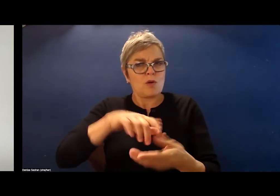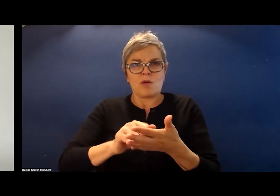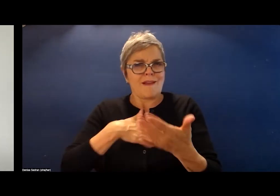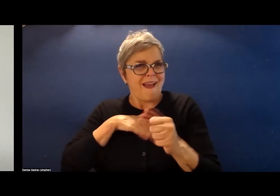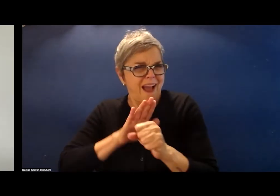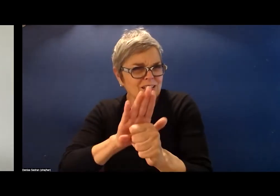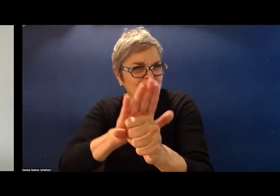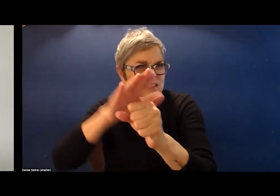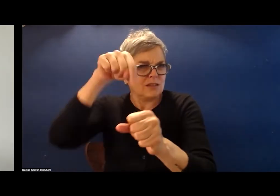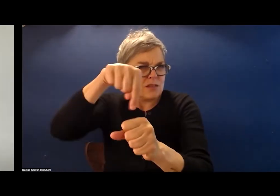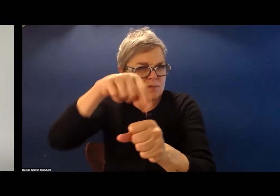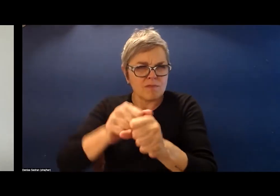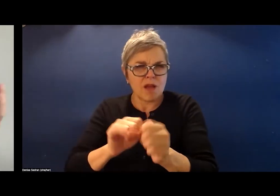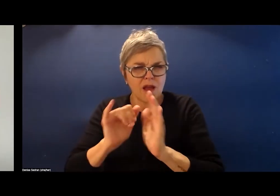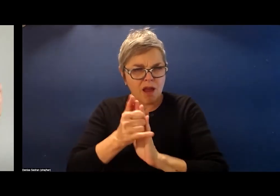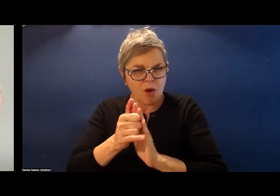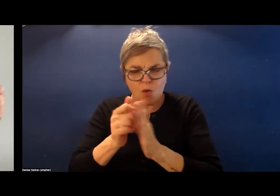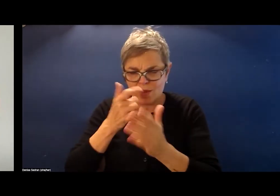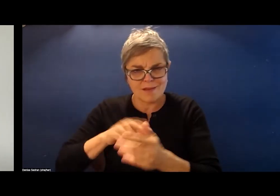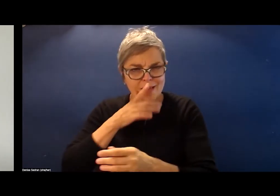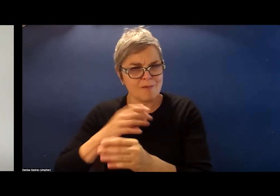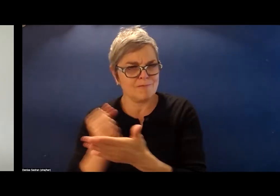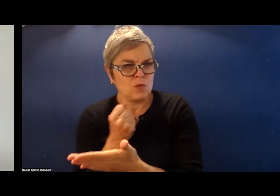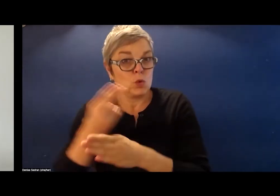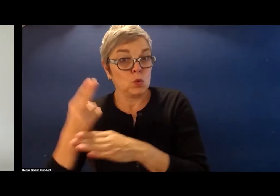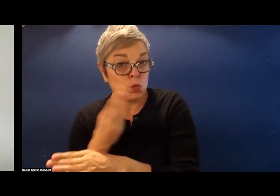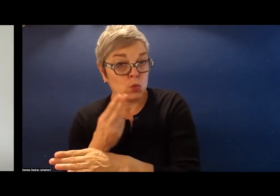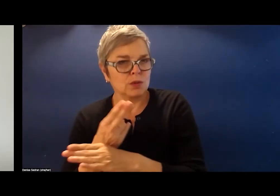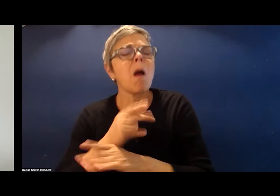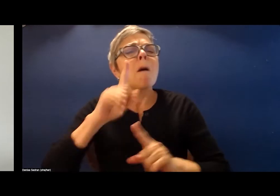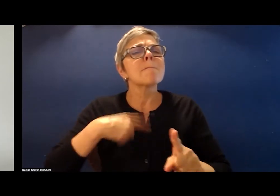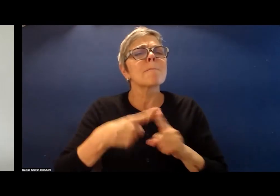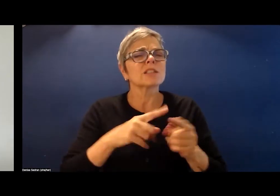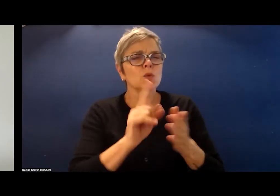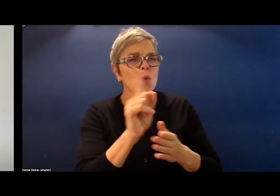And what are the ways in which we need to discard feminism and feminist practice or feminist history